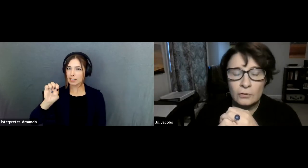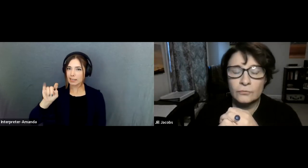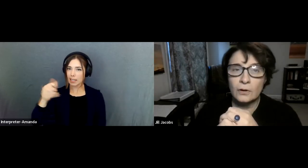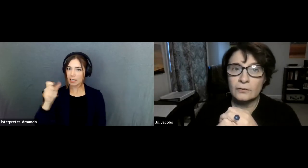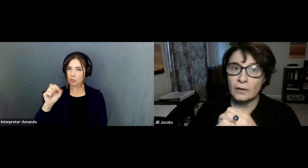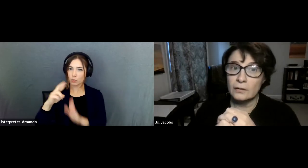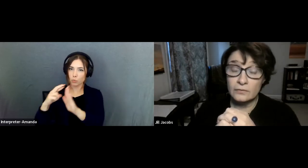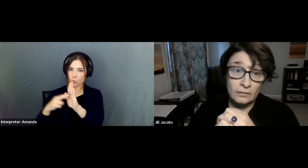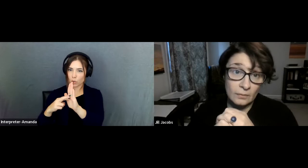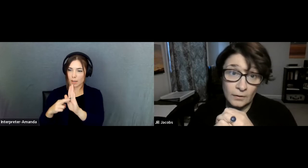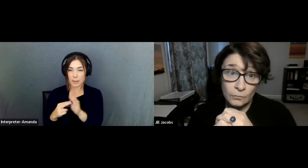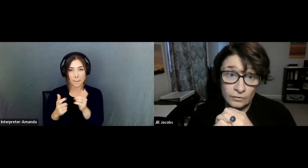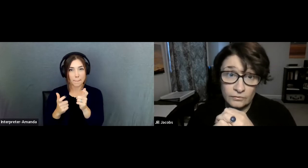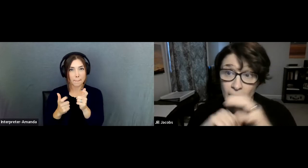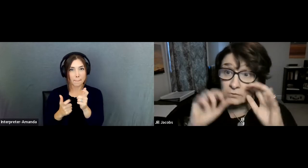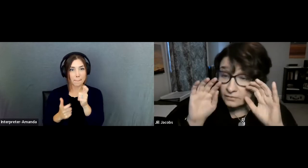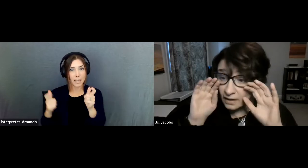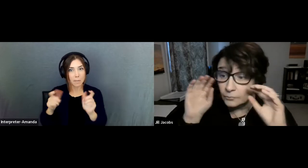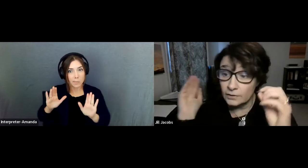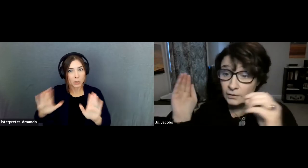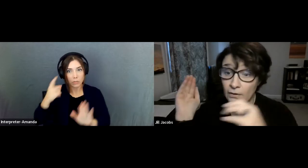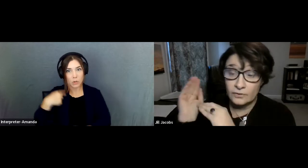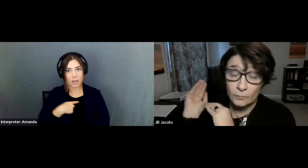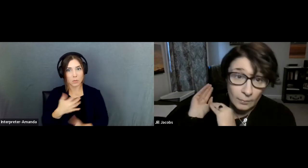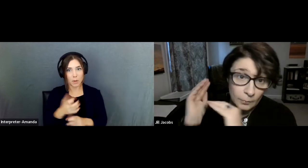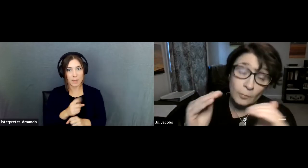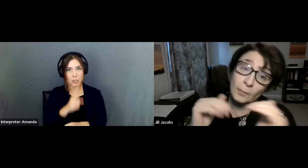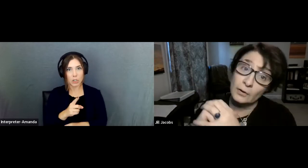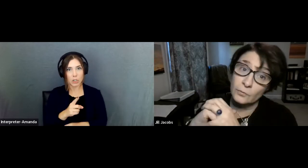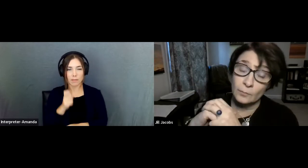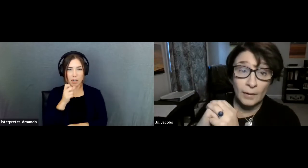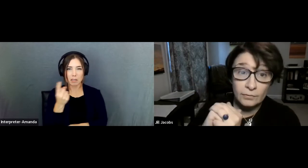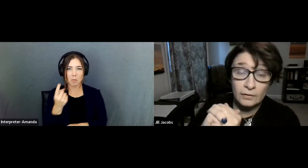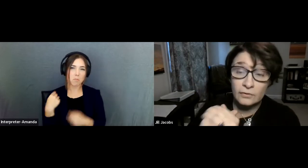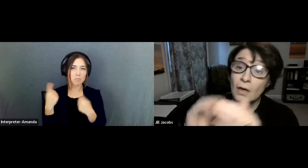push for us not just something I've saying.